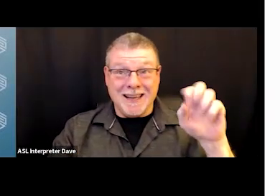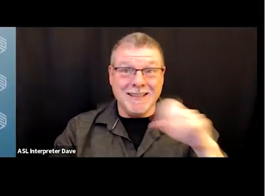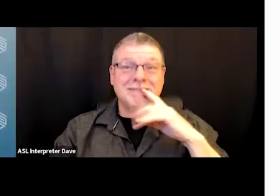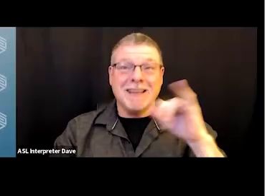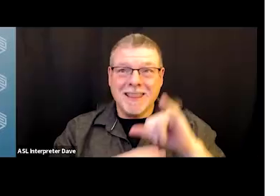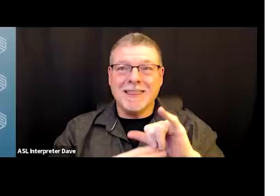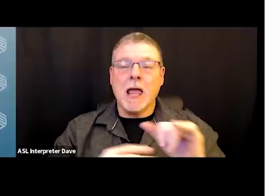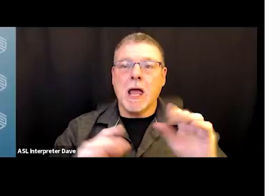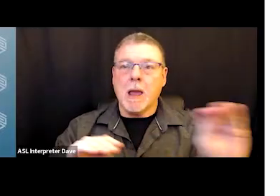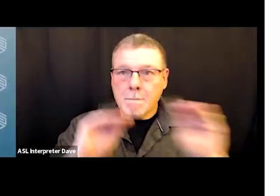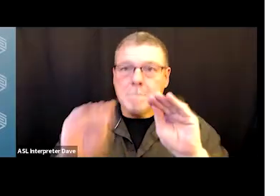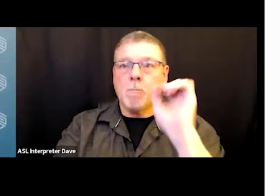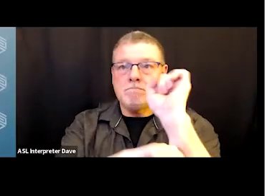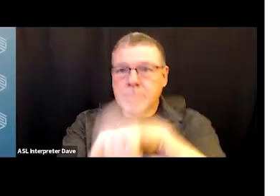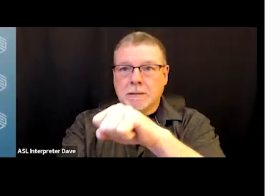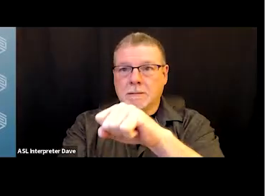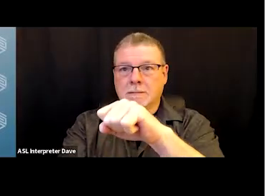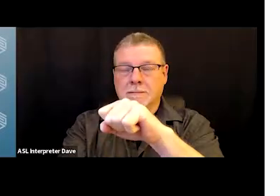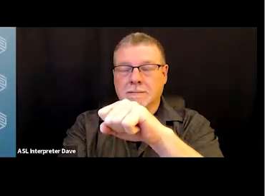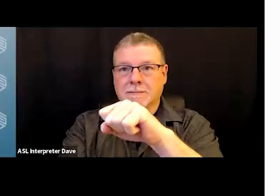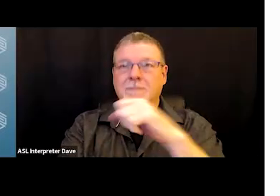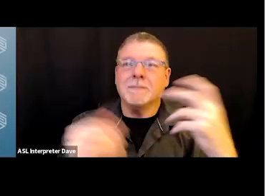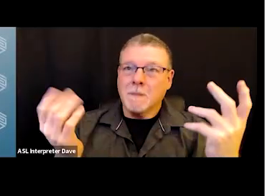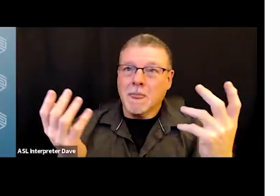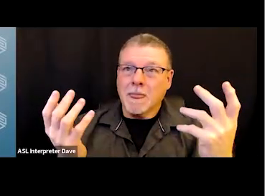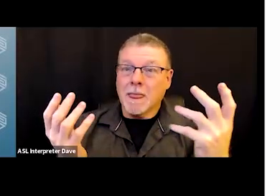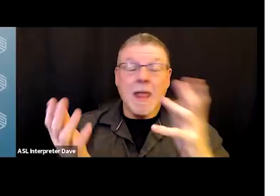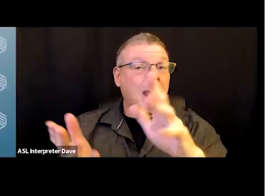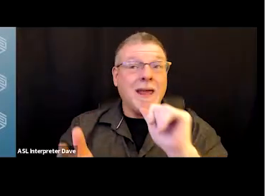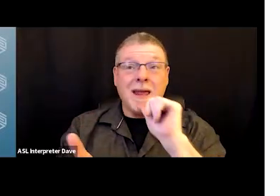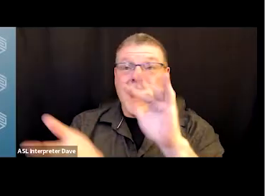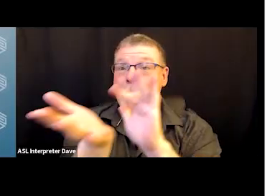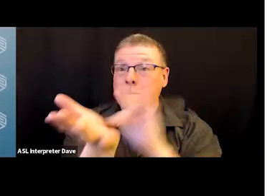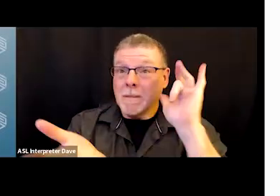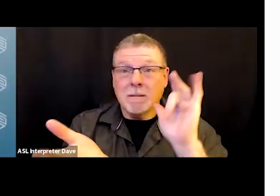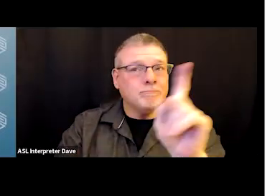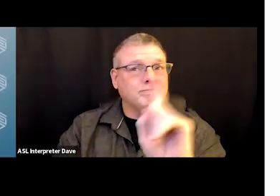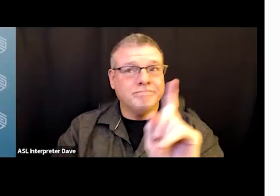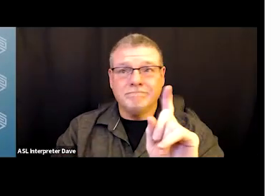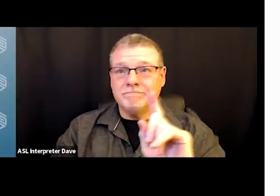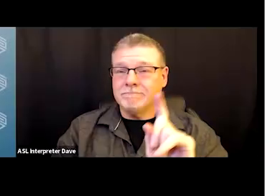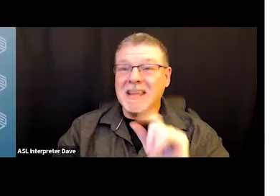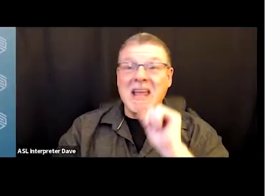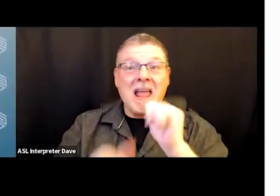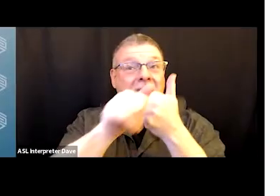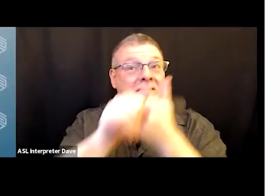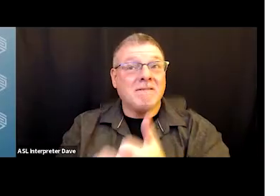to confront and overpower it. And this is not manipulation, it's not non-compliance as a choice.